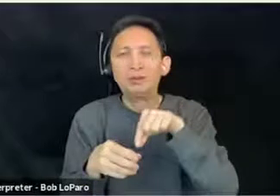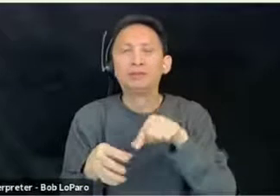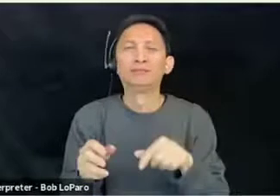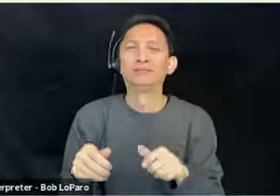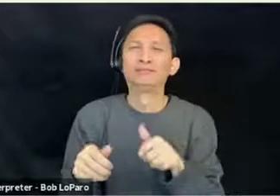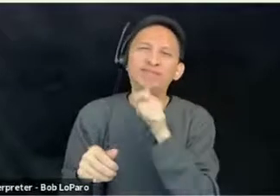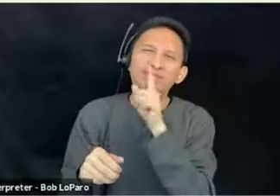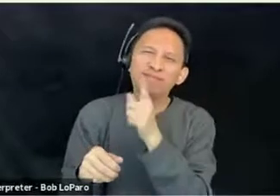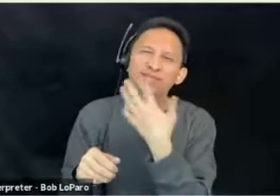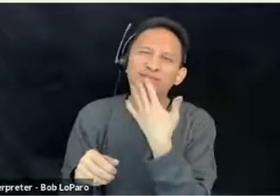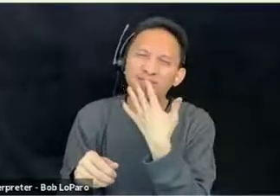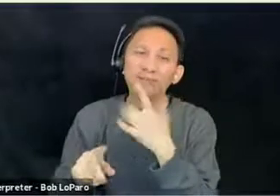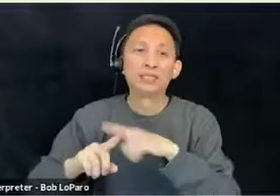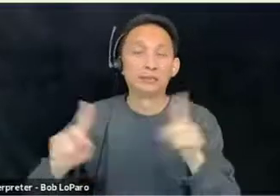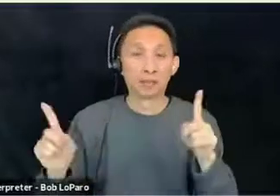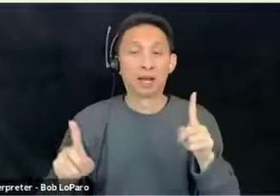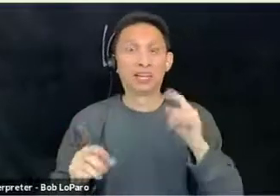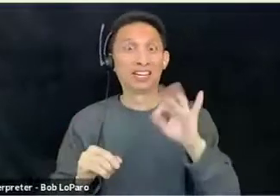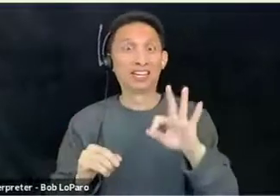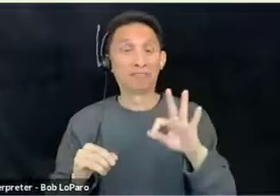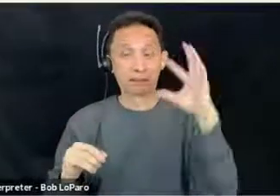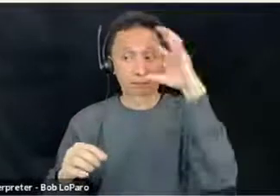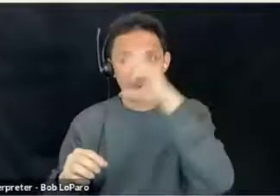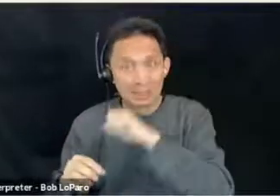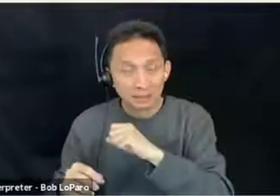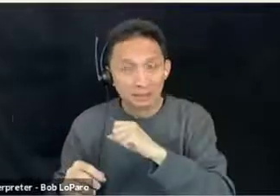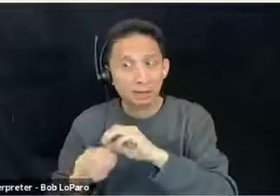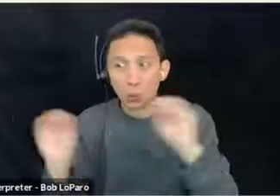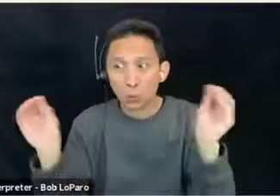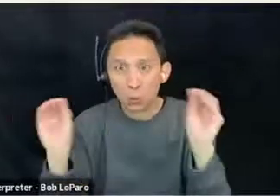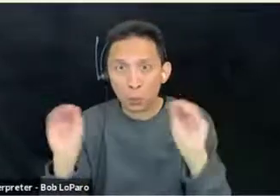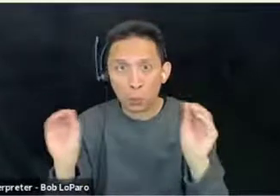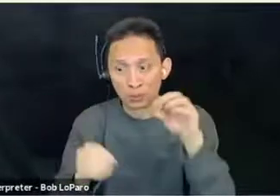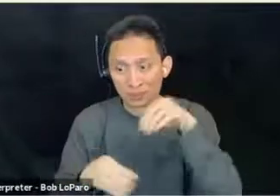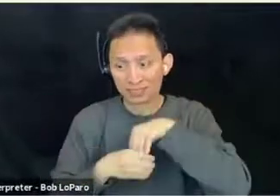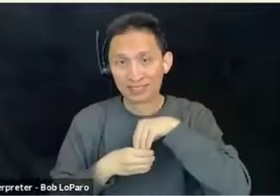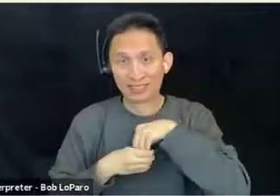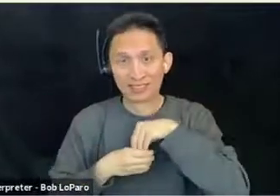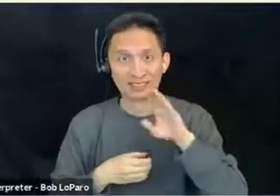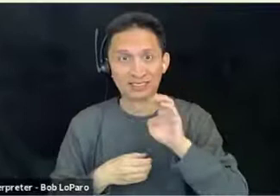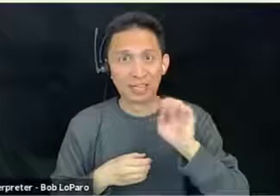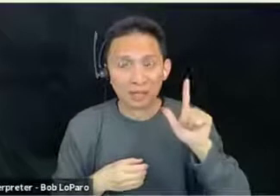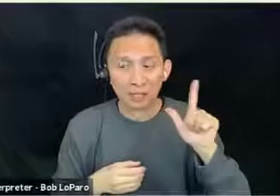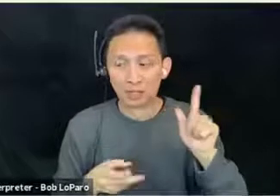And when they are missing or absent, when they're absent or not working well,